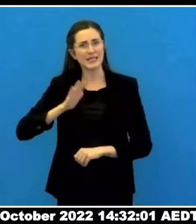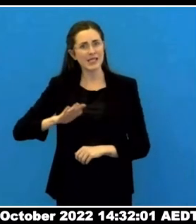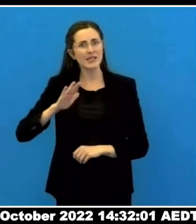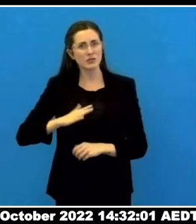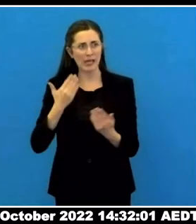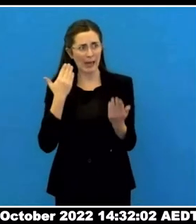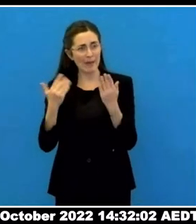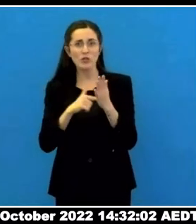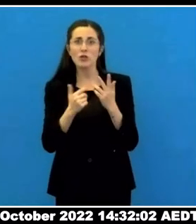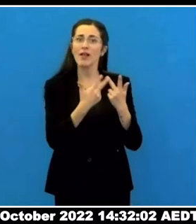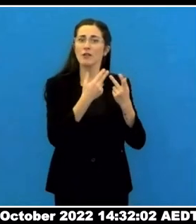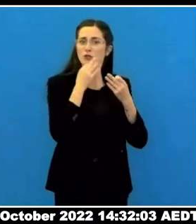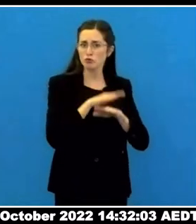in comparison to other children.